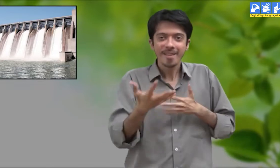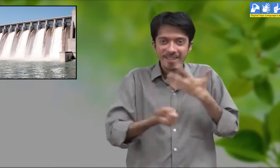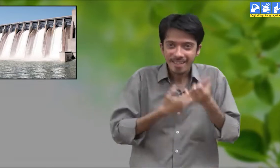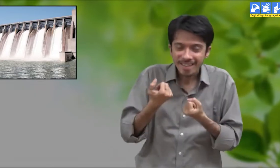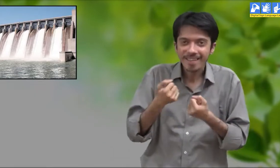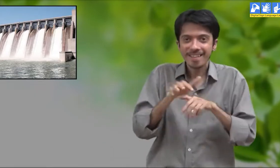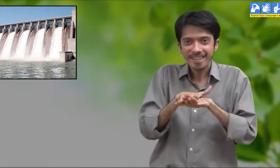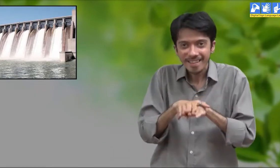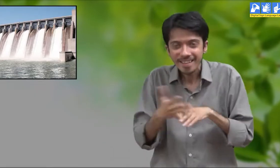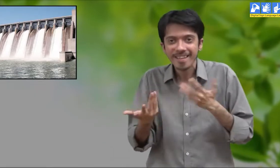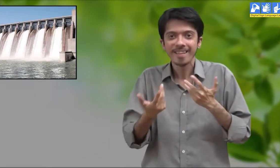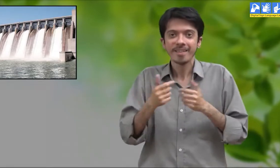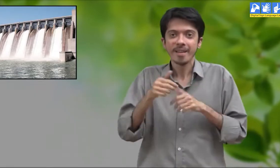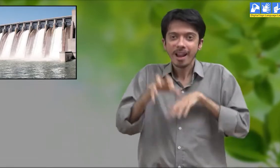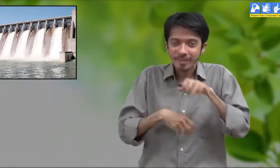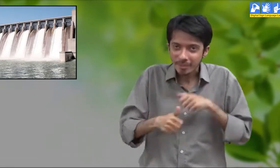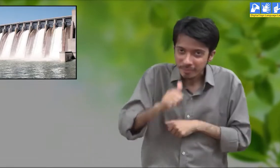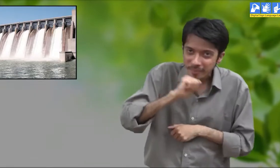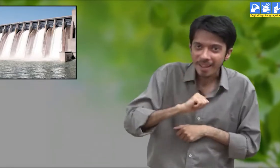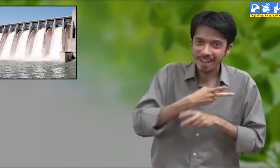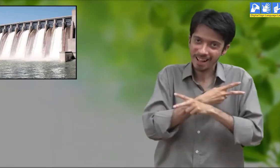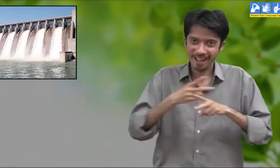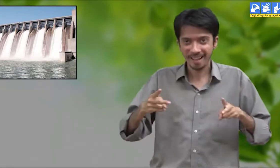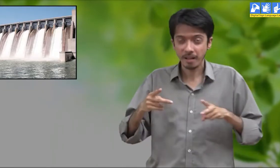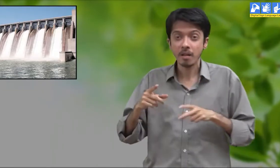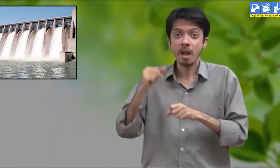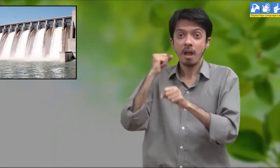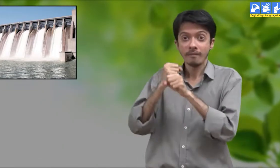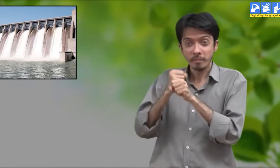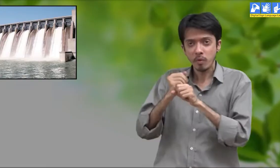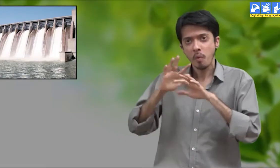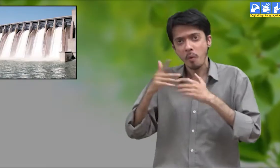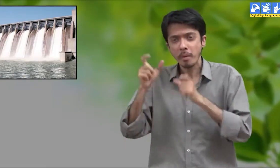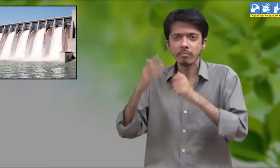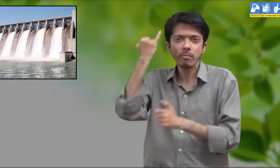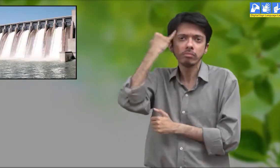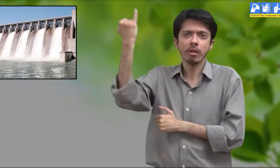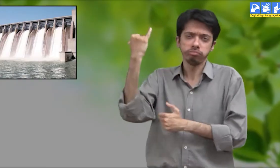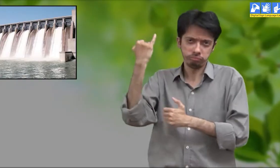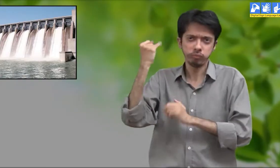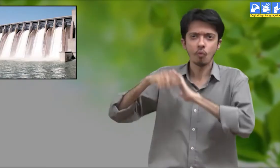to live comfortably who lived near the water and there was sufficient amount of water for everyone.